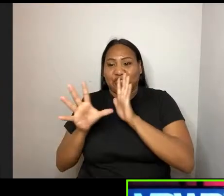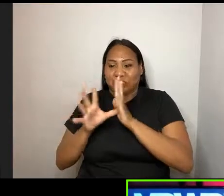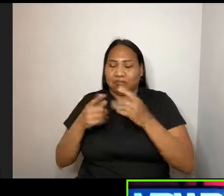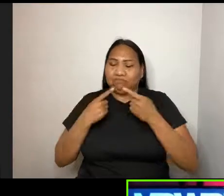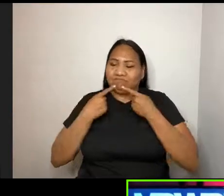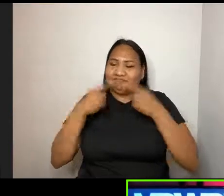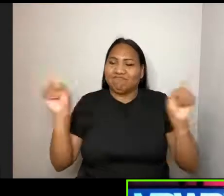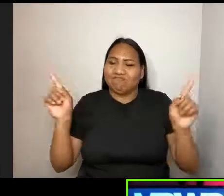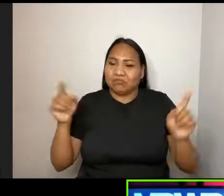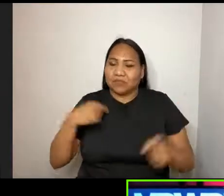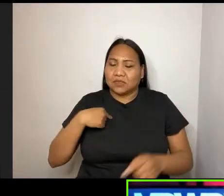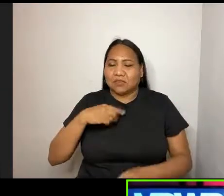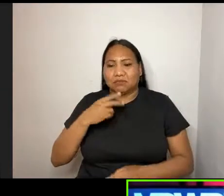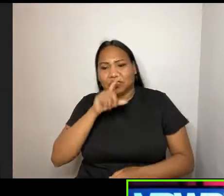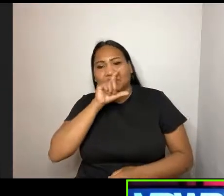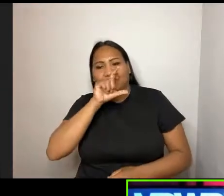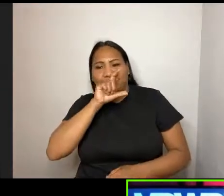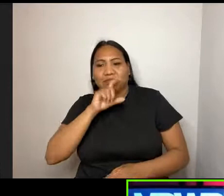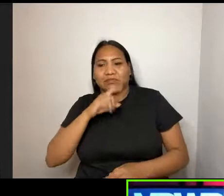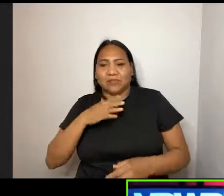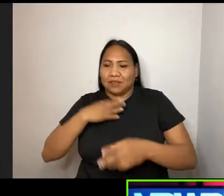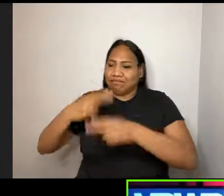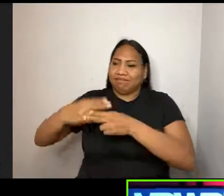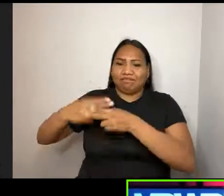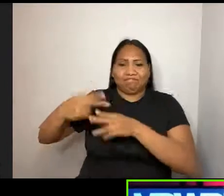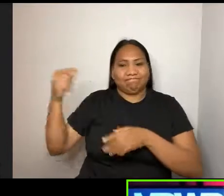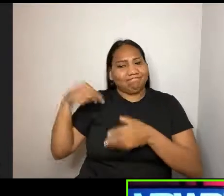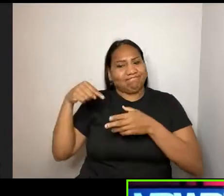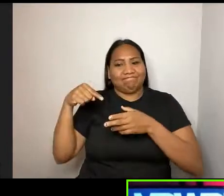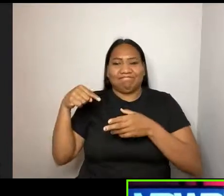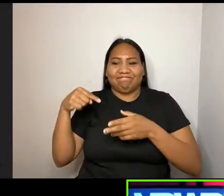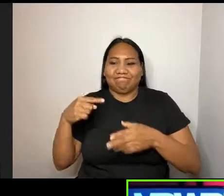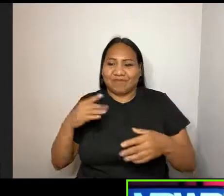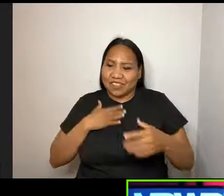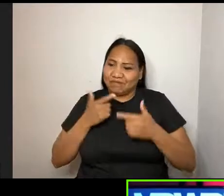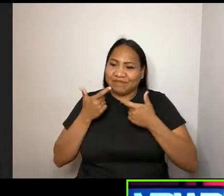registered and that was my big stand for myself. But still, after that, I